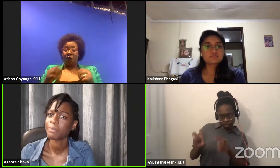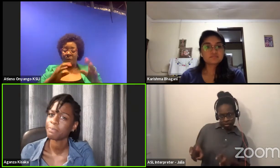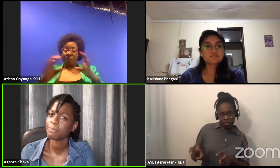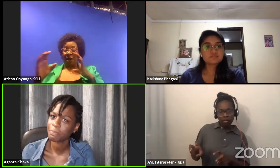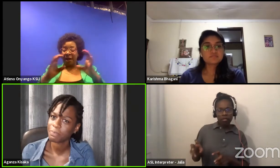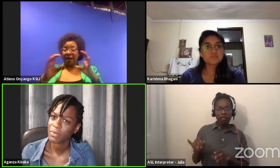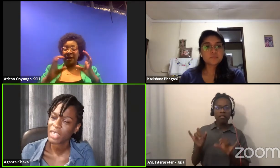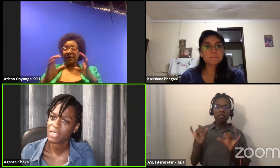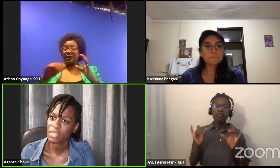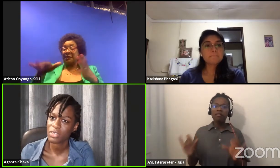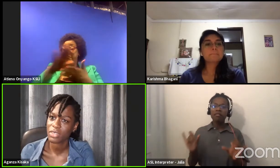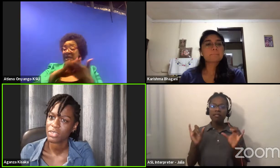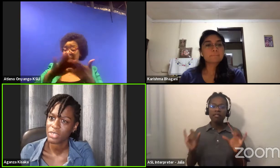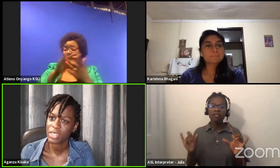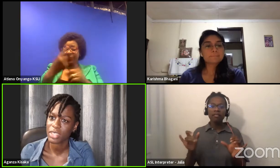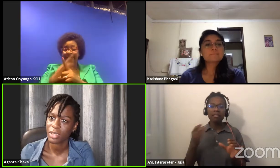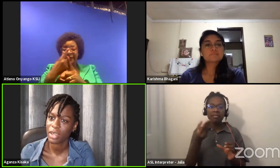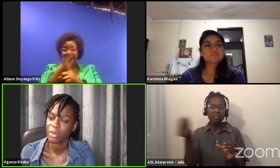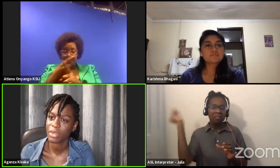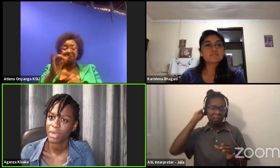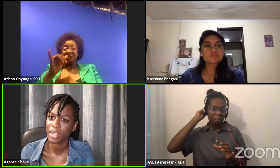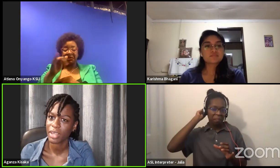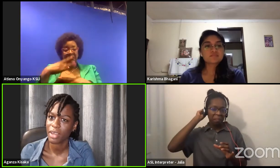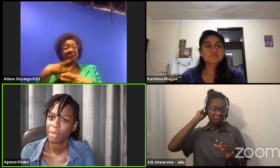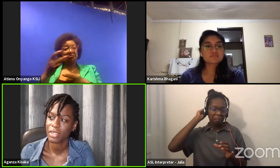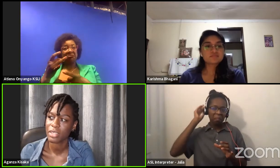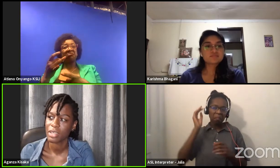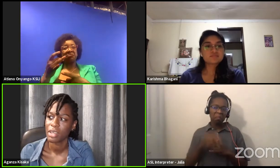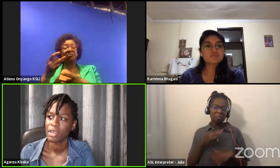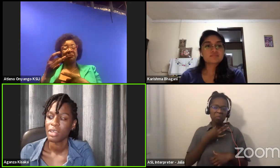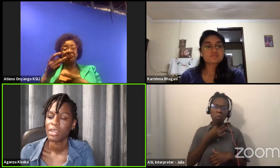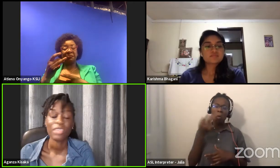"Hmm, that's interesting, I wonder why that happened."